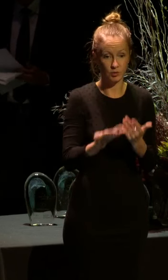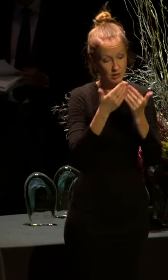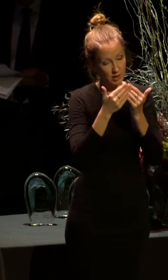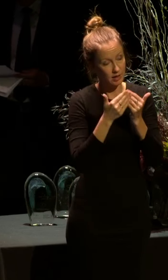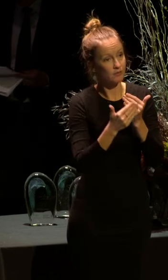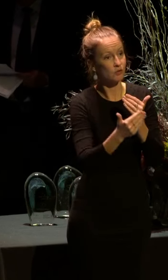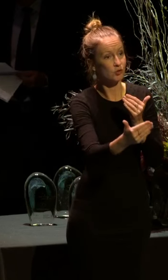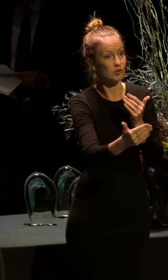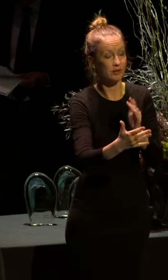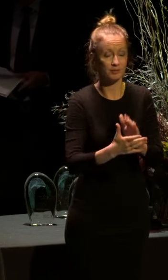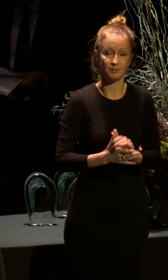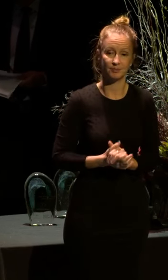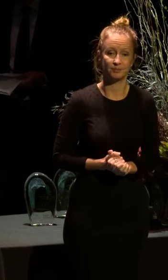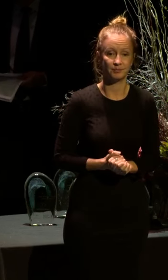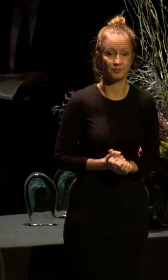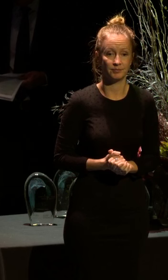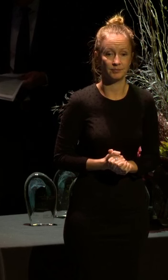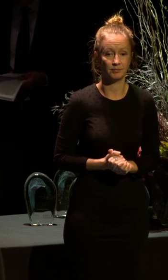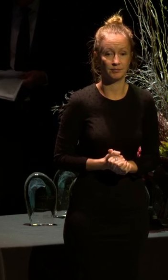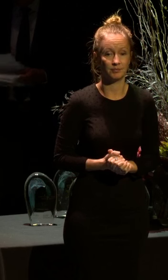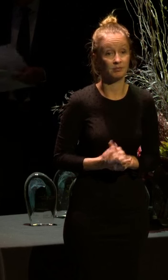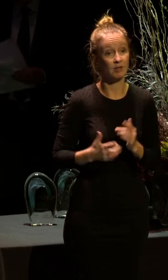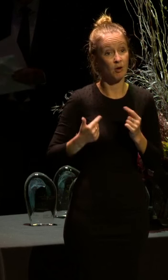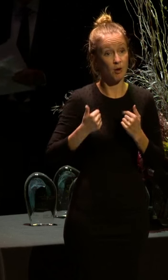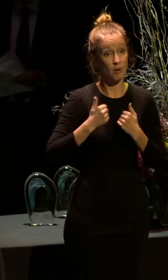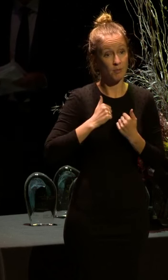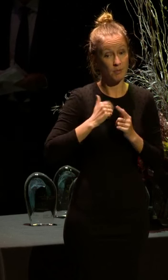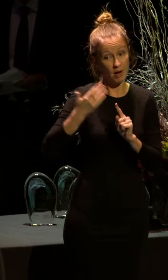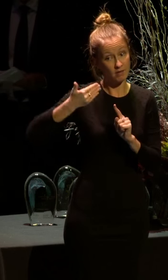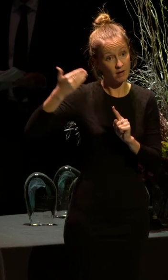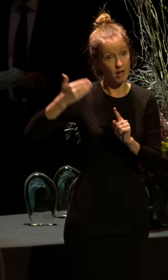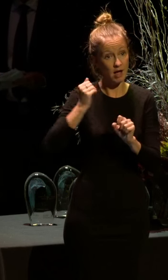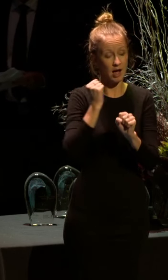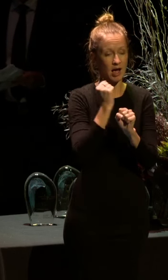I'm a descendant of the Gamilaraay and Weilwan people from my mother's lineage